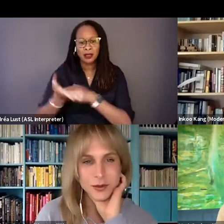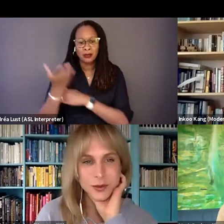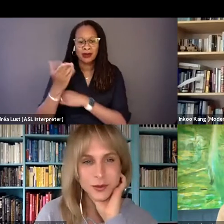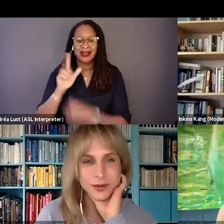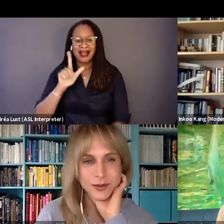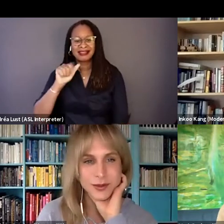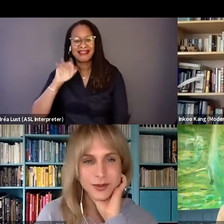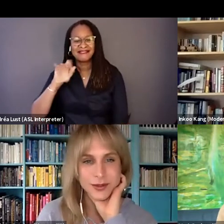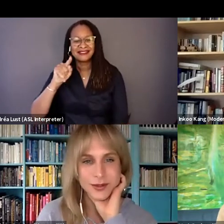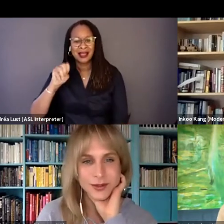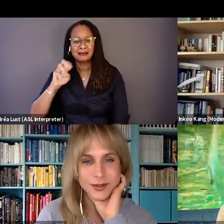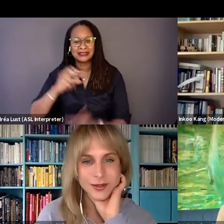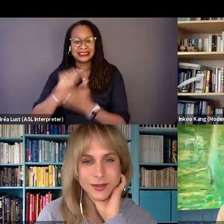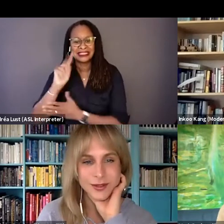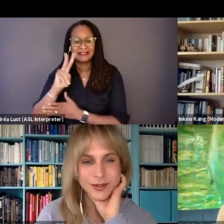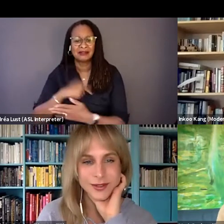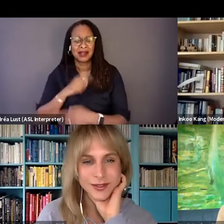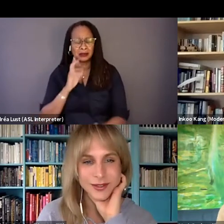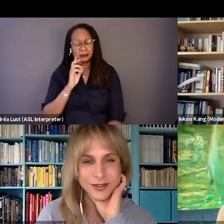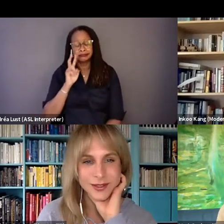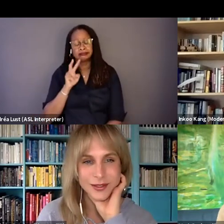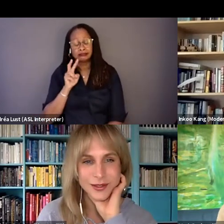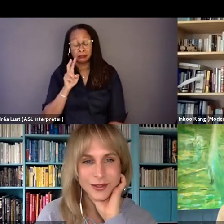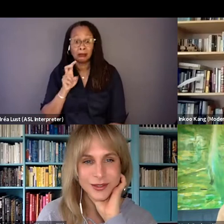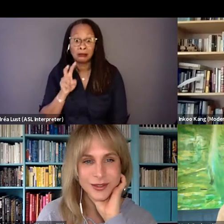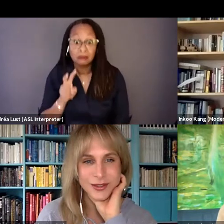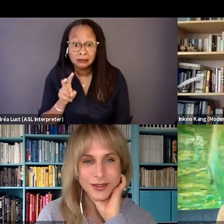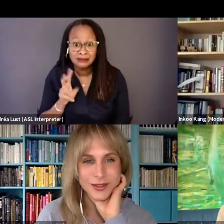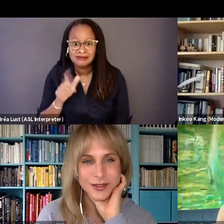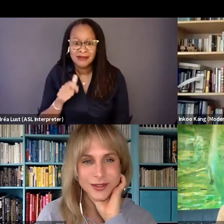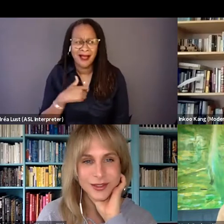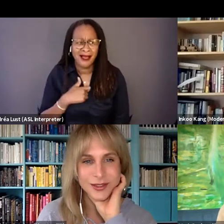and then I kind of sat up 'cause I love unique subcultures